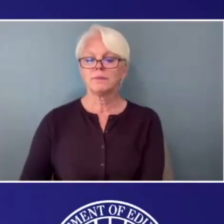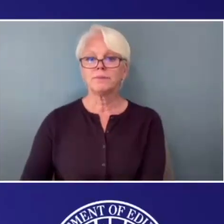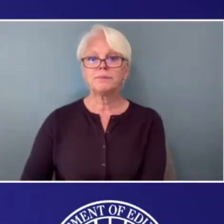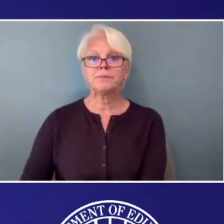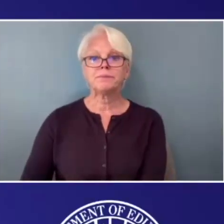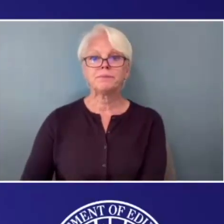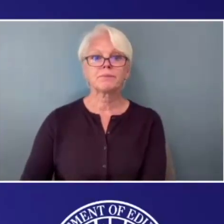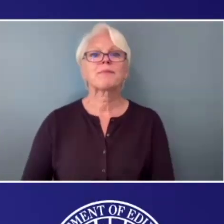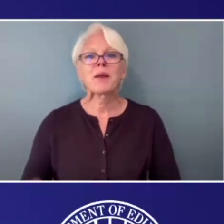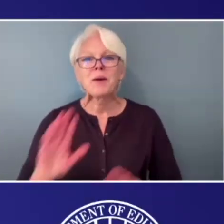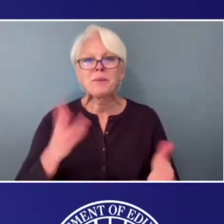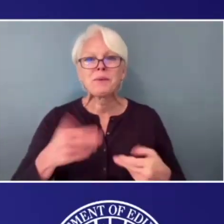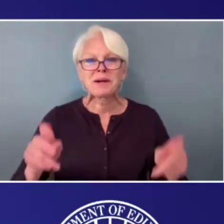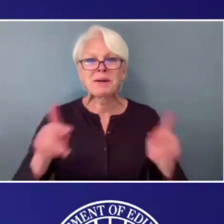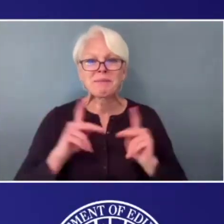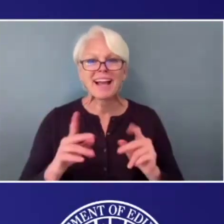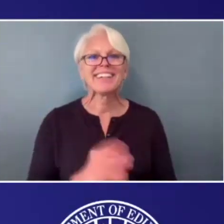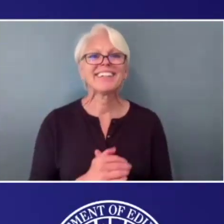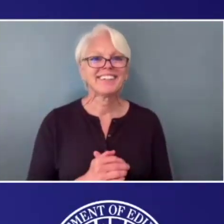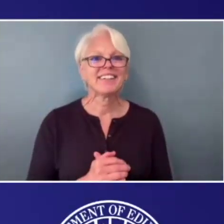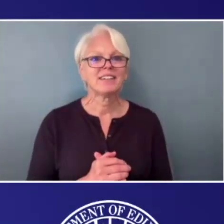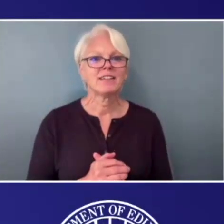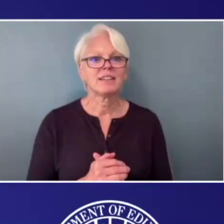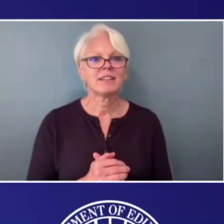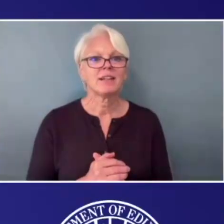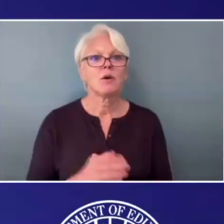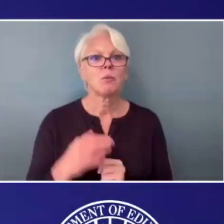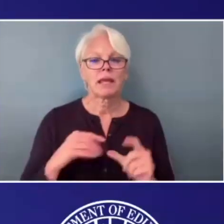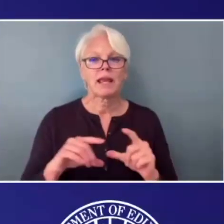Welcome back, everyone. We have a card up from Faisal.